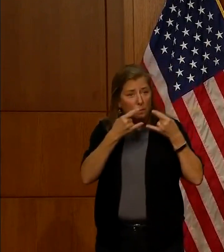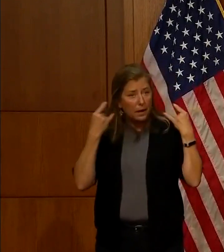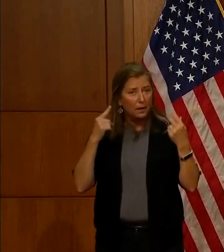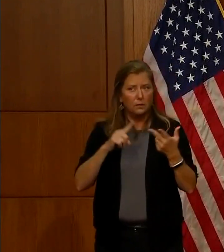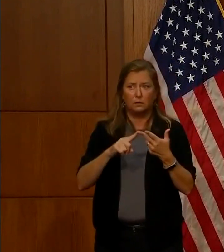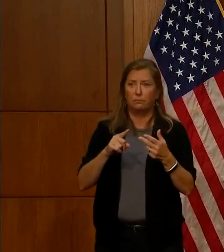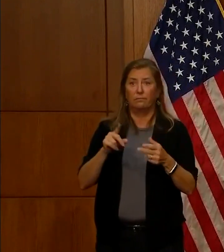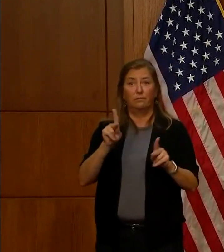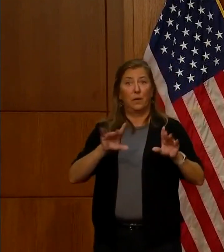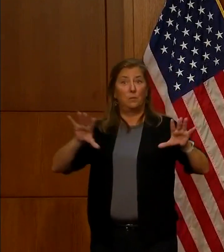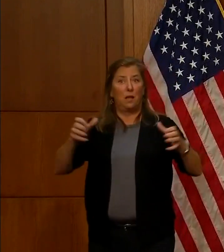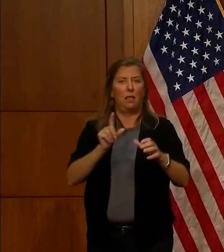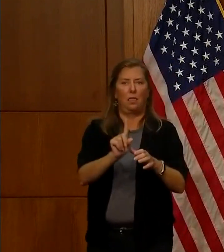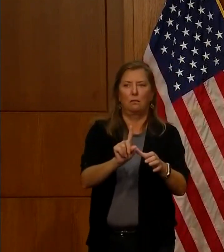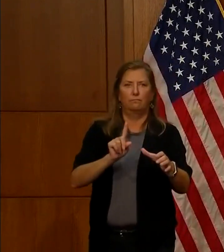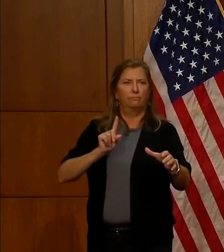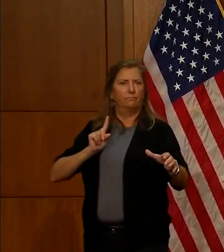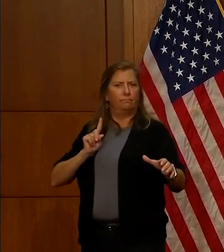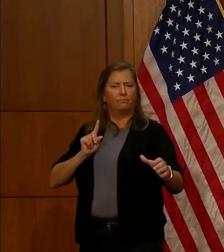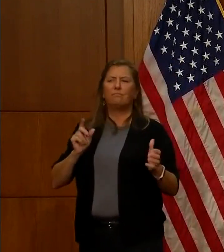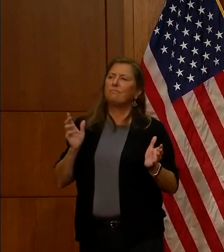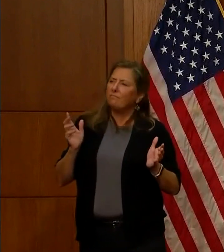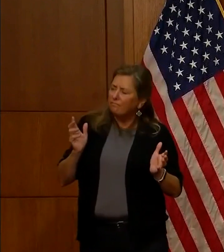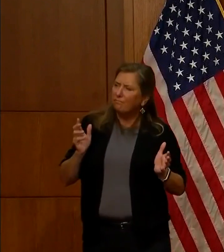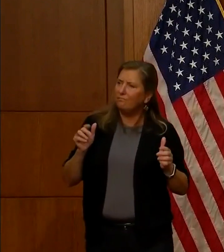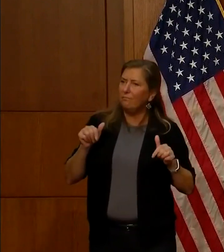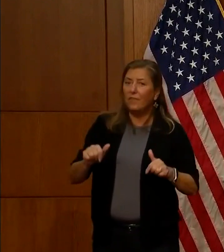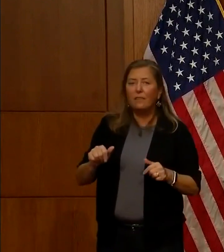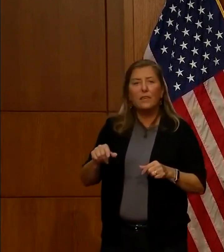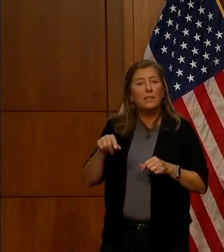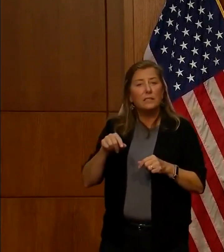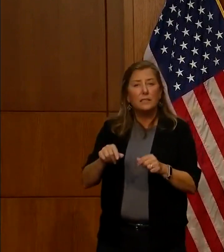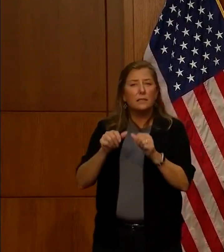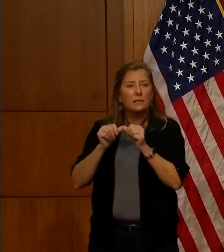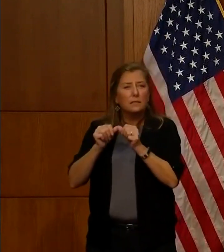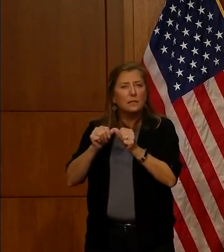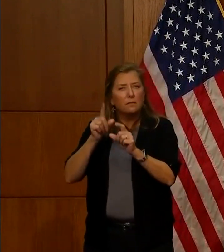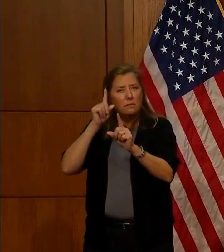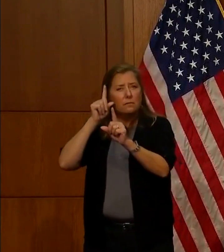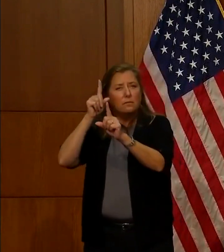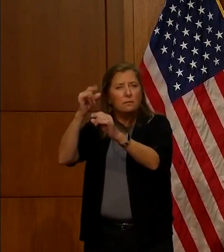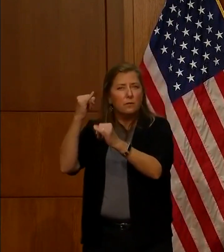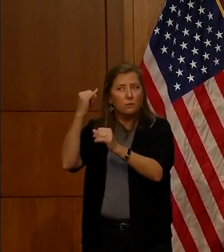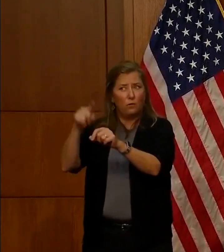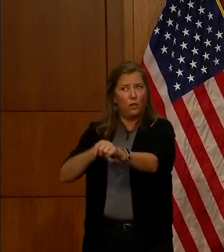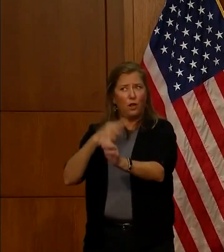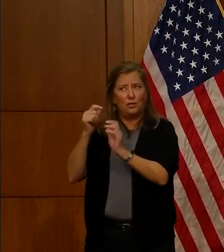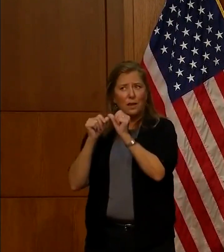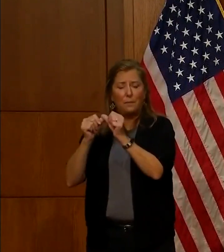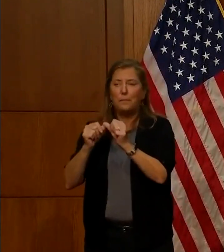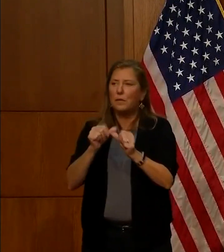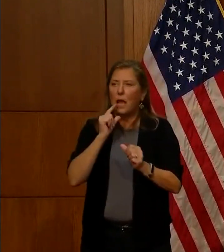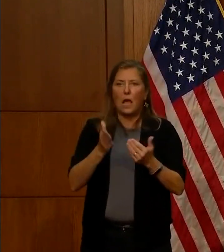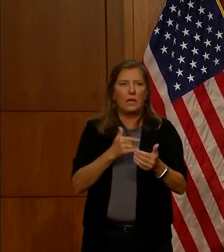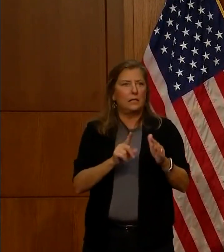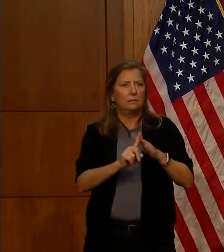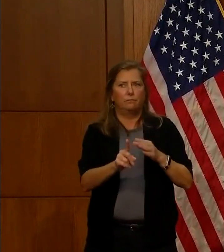HANDS WEARING MASK AND AVOIDING